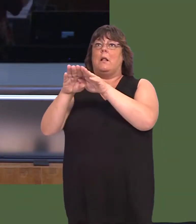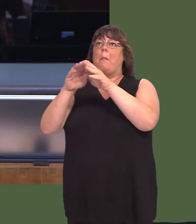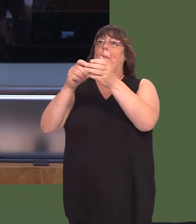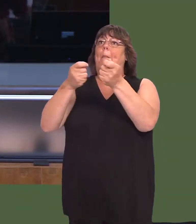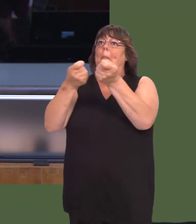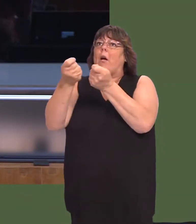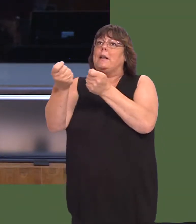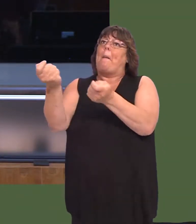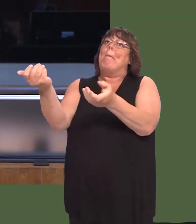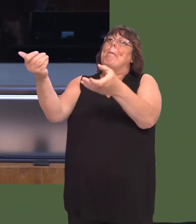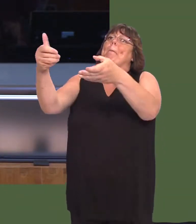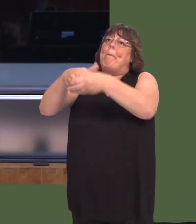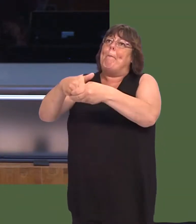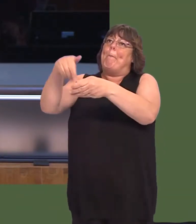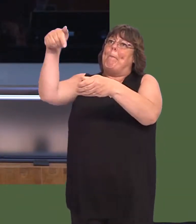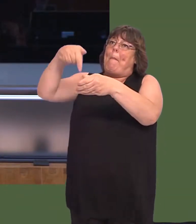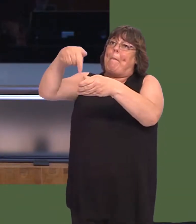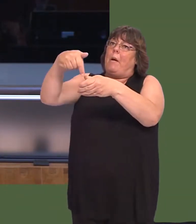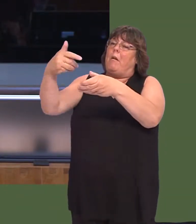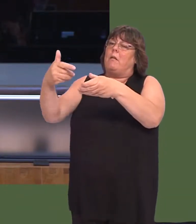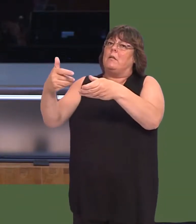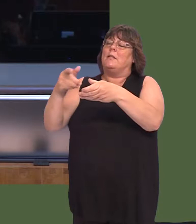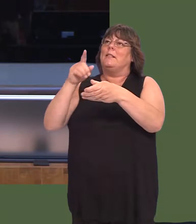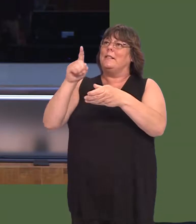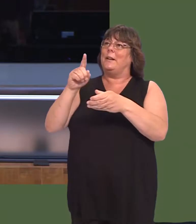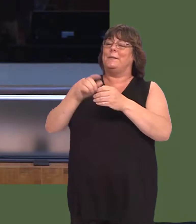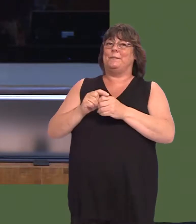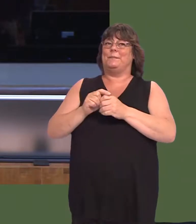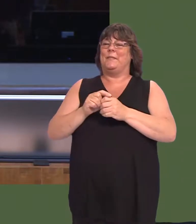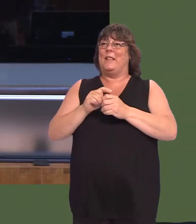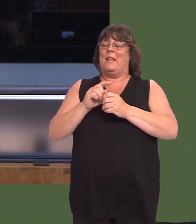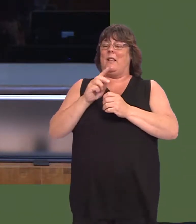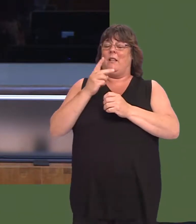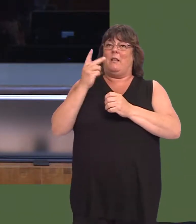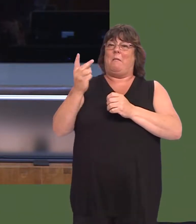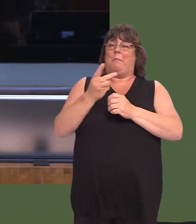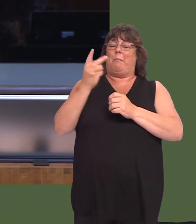Now, there are implications for Airbus from both of those positions when it comes to freedom